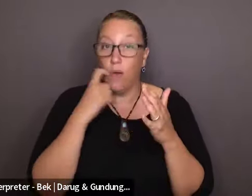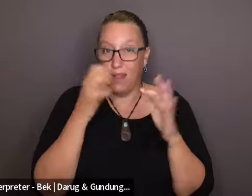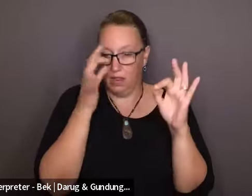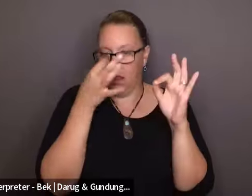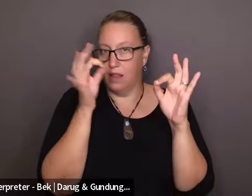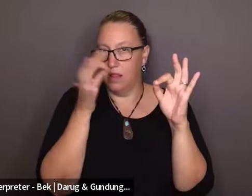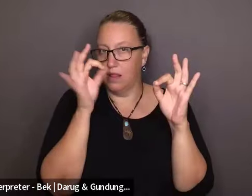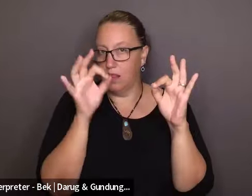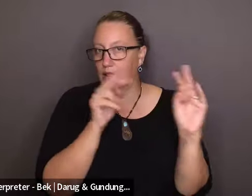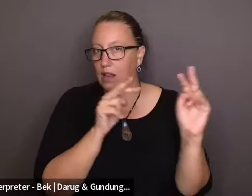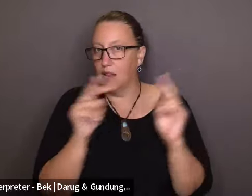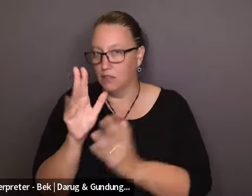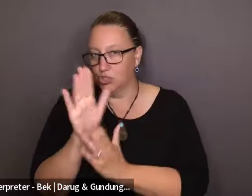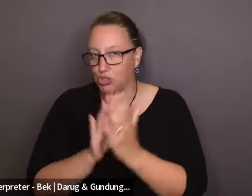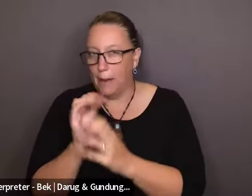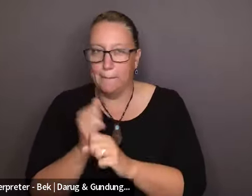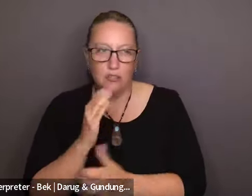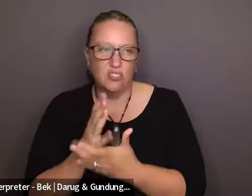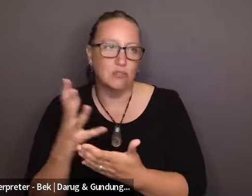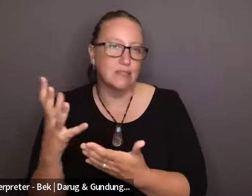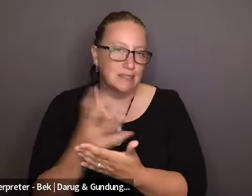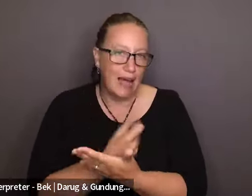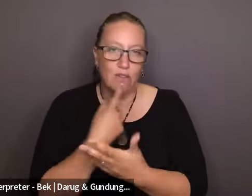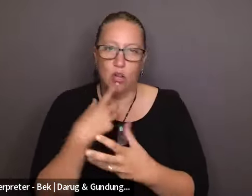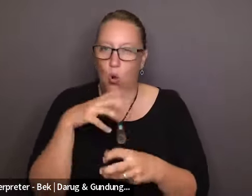and respectful conversation, and please keep in mind that